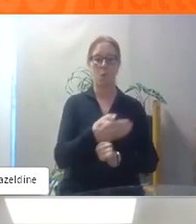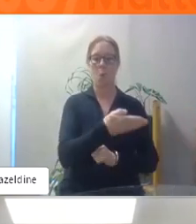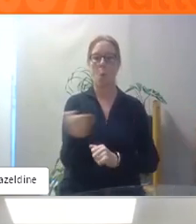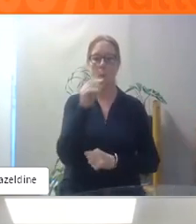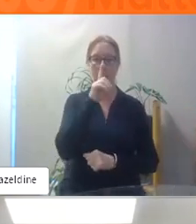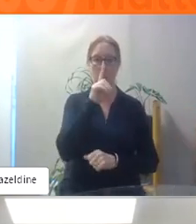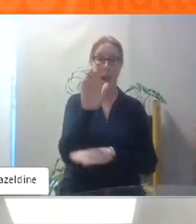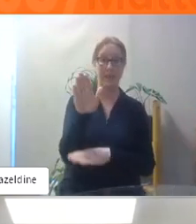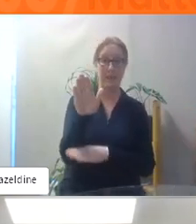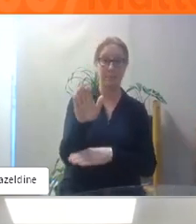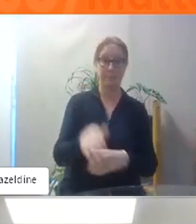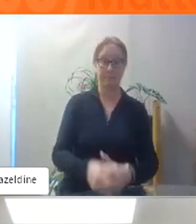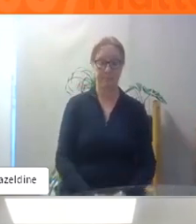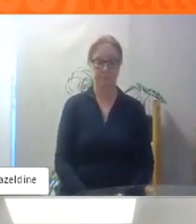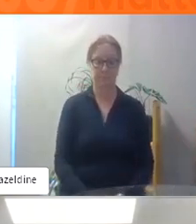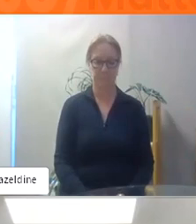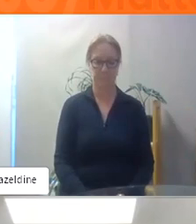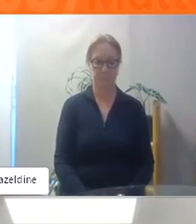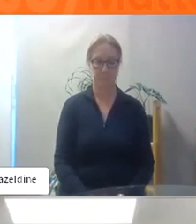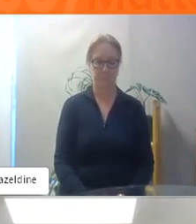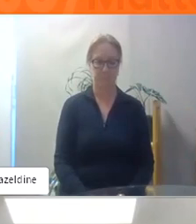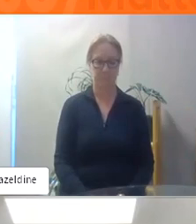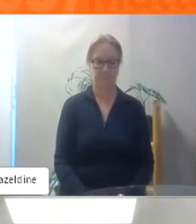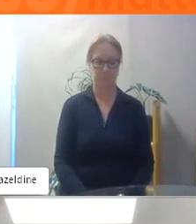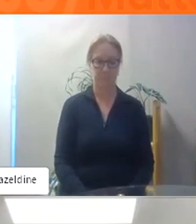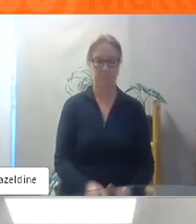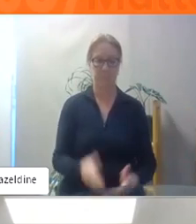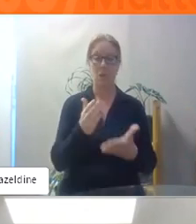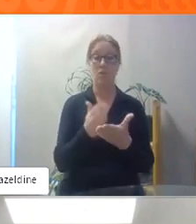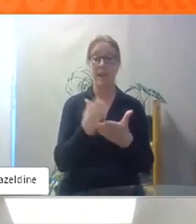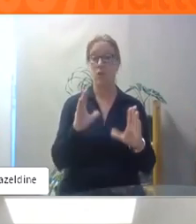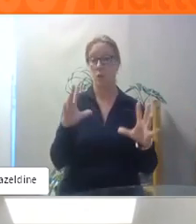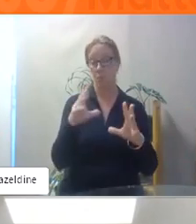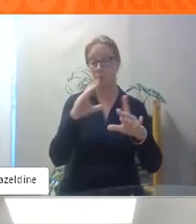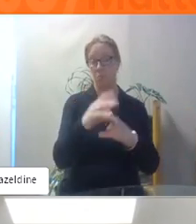But without further ado, just to wrap up. I think for me something